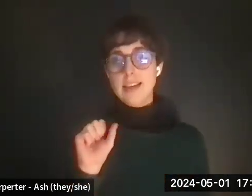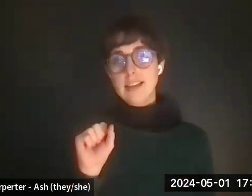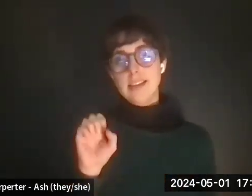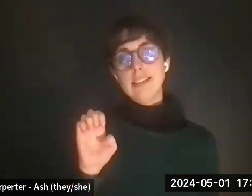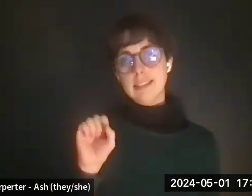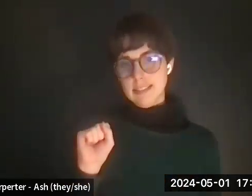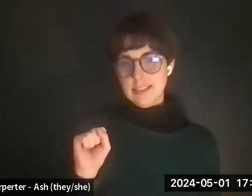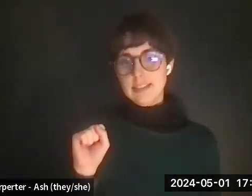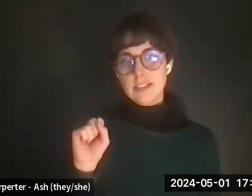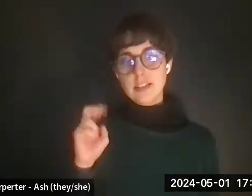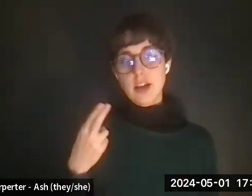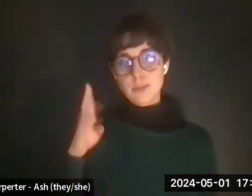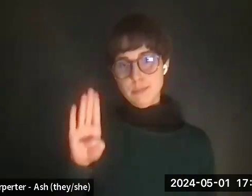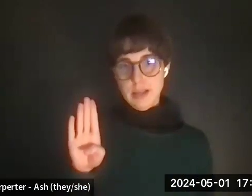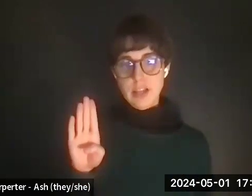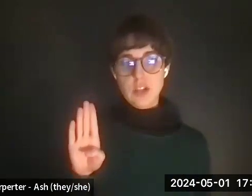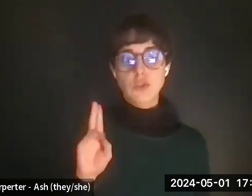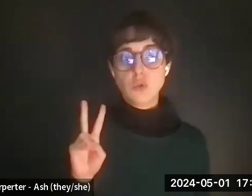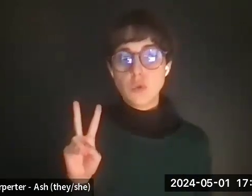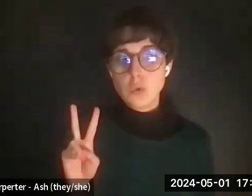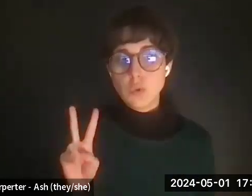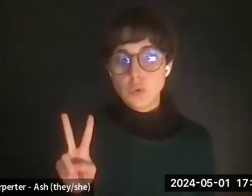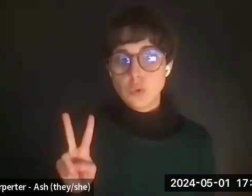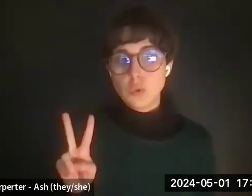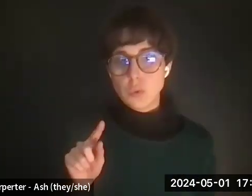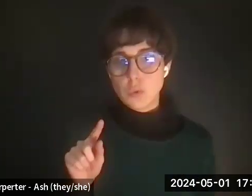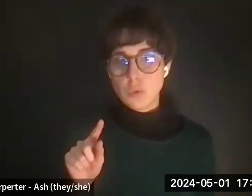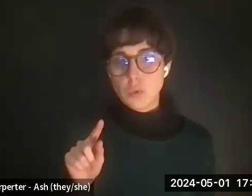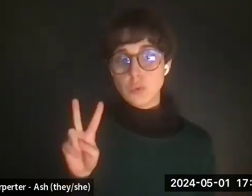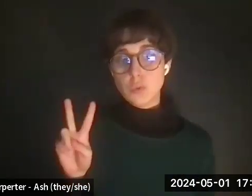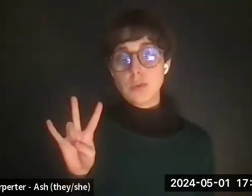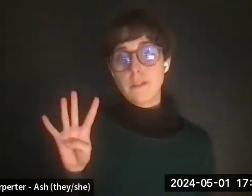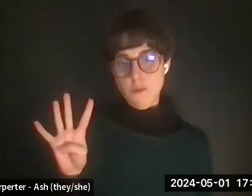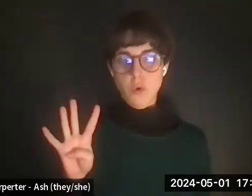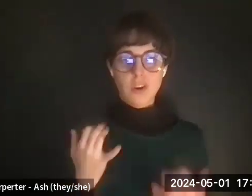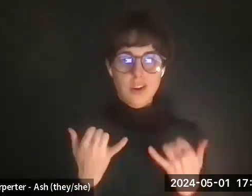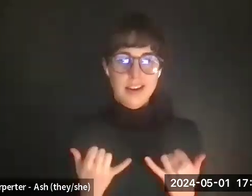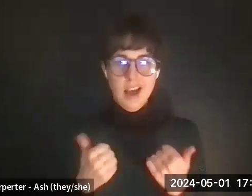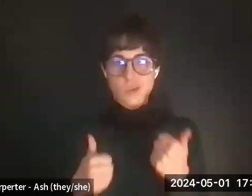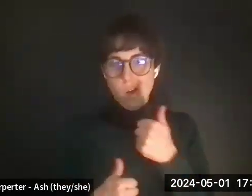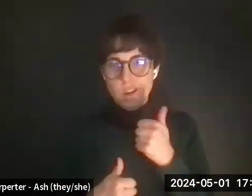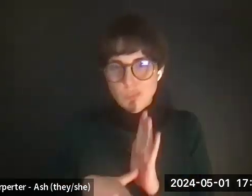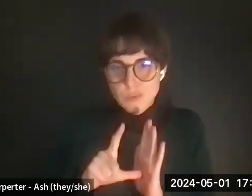and they are currently under review. We anticipate emergency rules will be filed in effective in early summer.